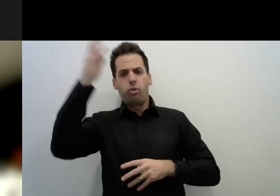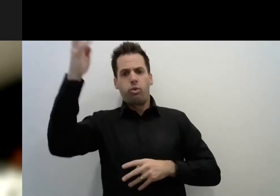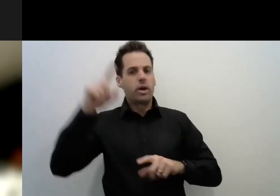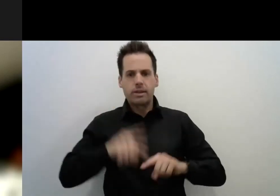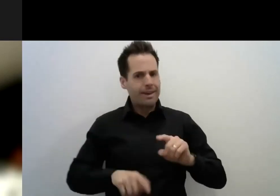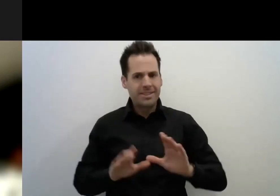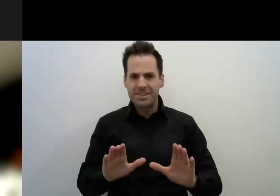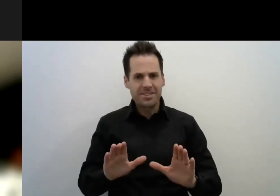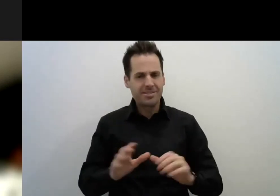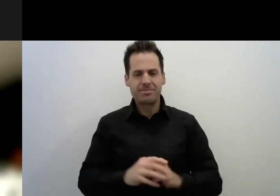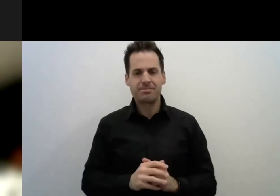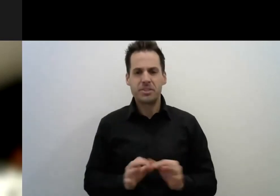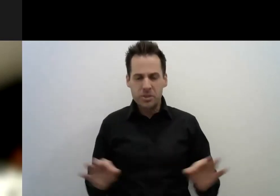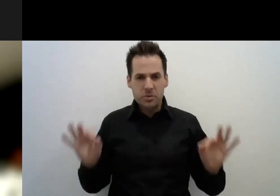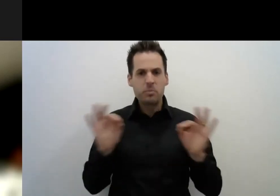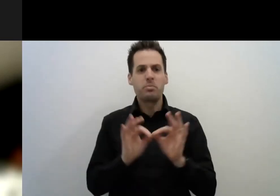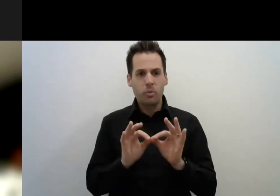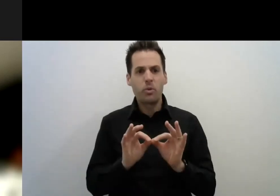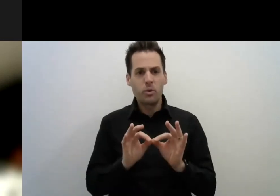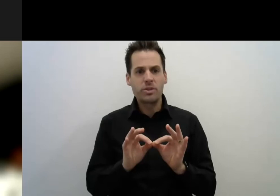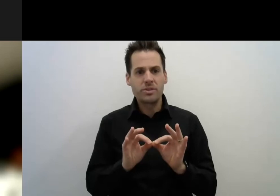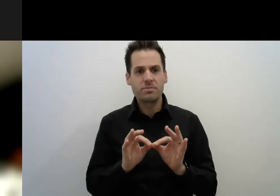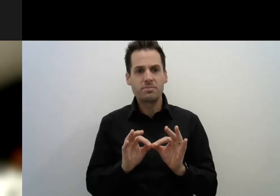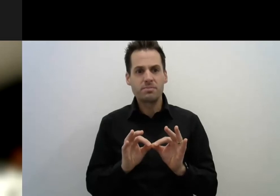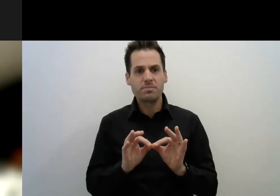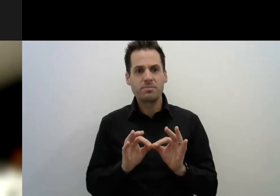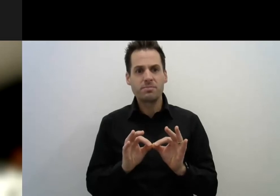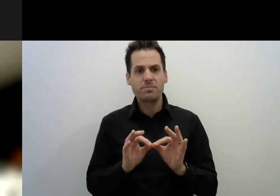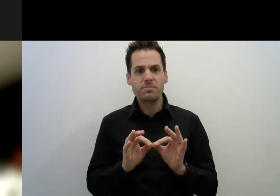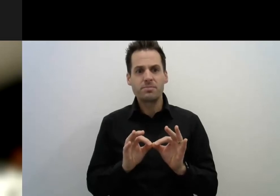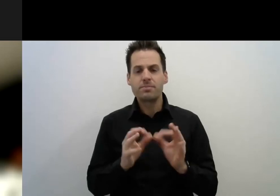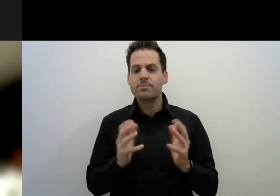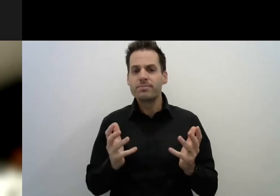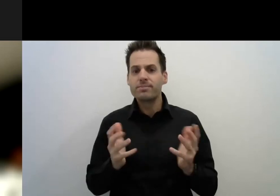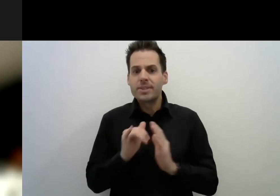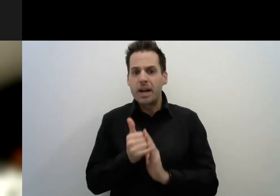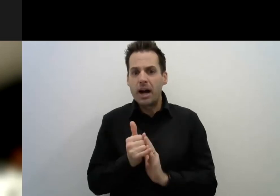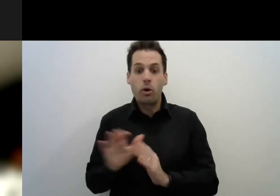exploration has to be done in terms of um you know how can the two rights be accomplished but